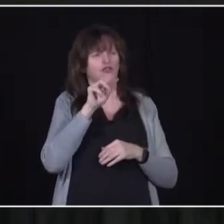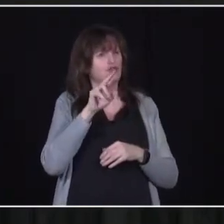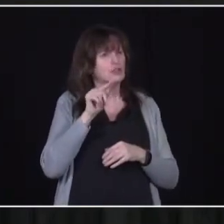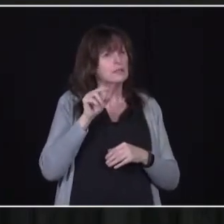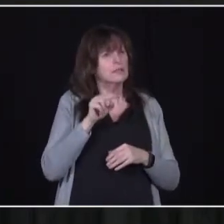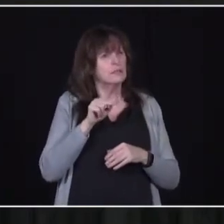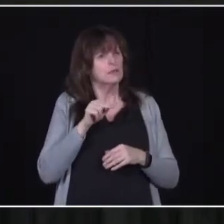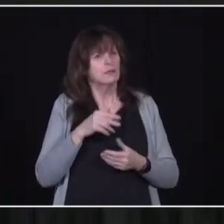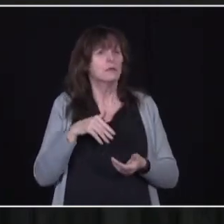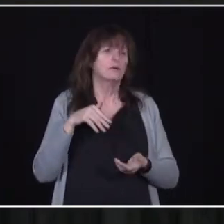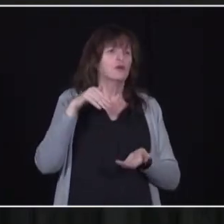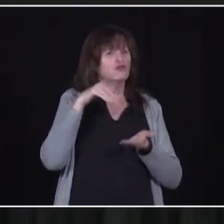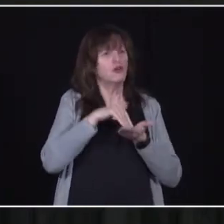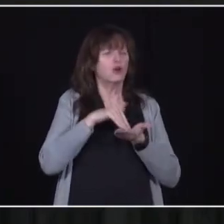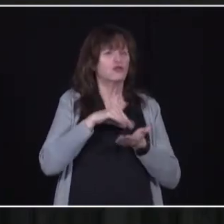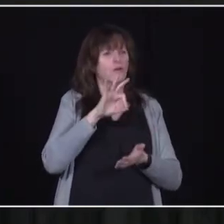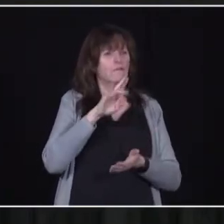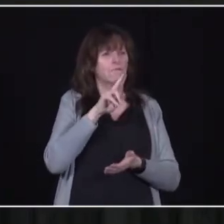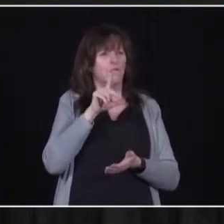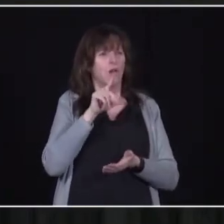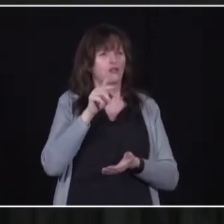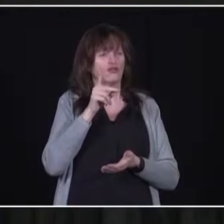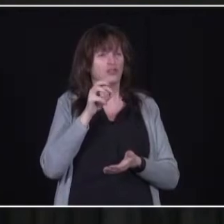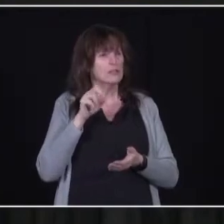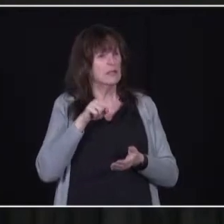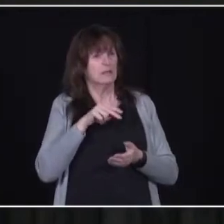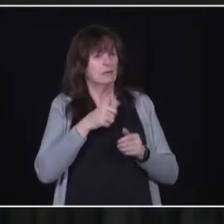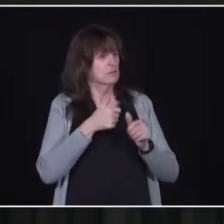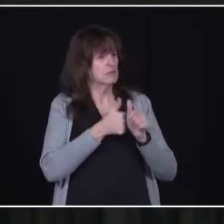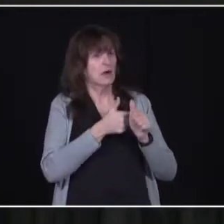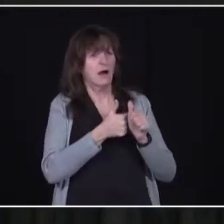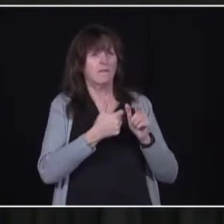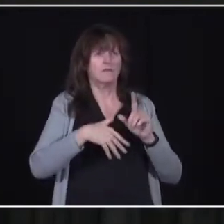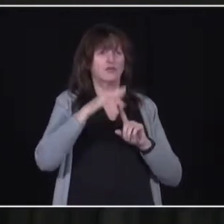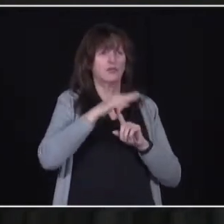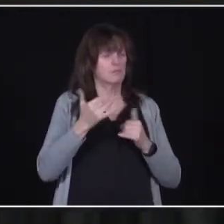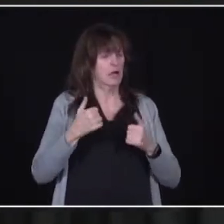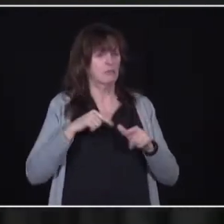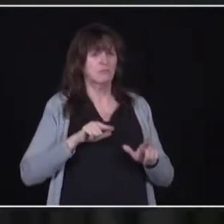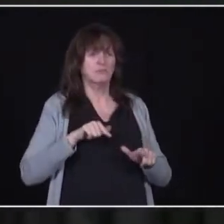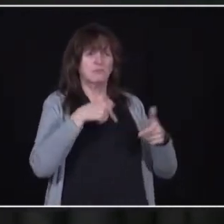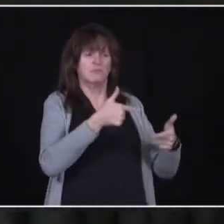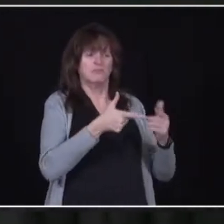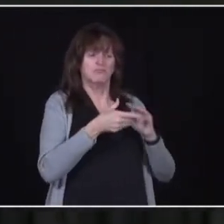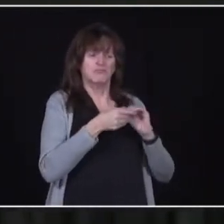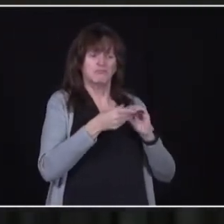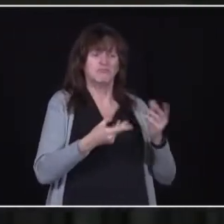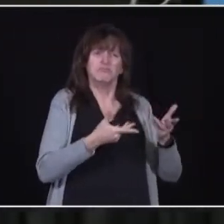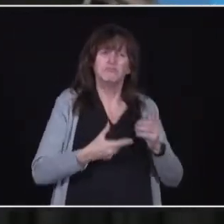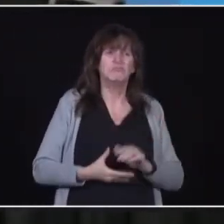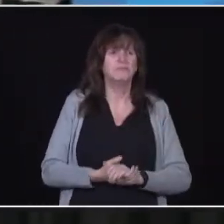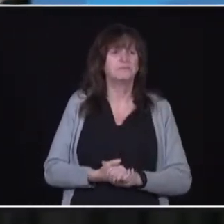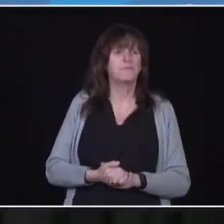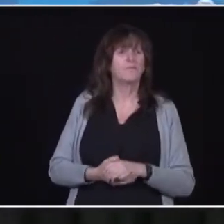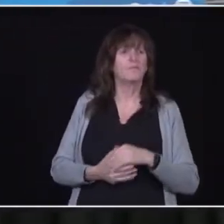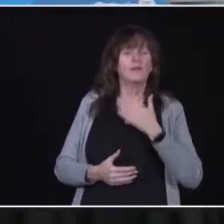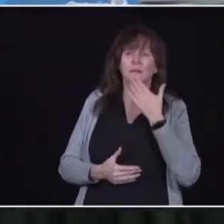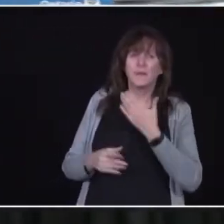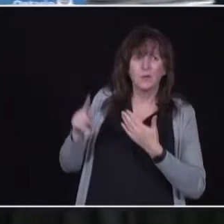talked to constantly is Merrilee Fullerton. Dr. Fullerton stop she is the champion I will pass it over to the minister.